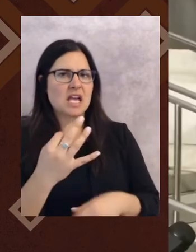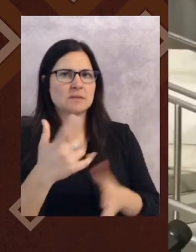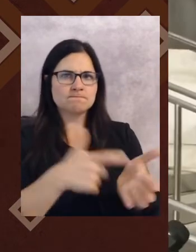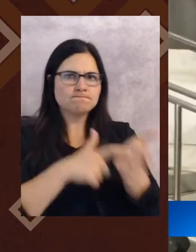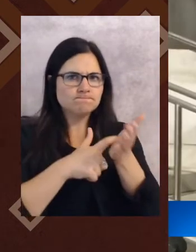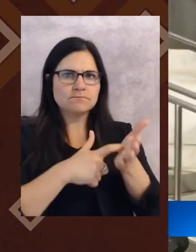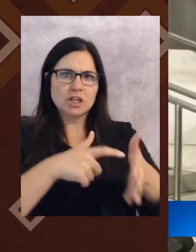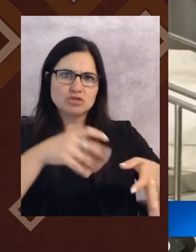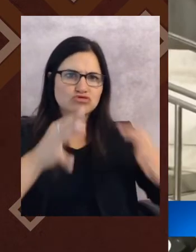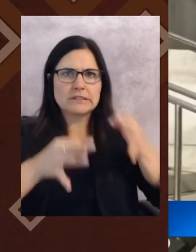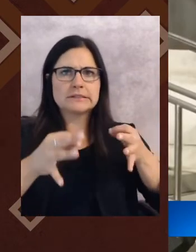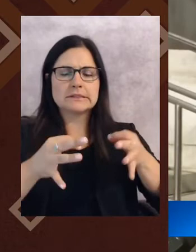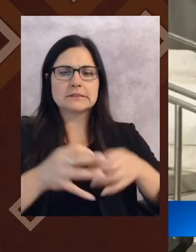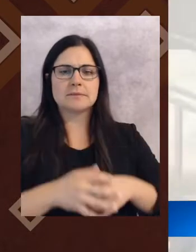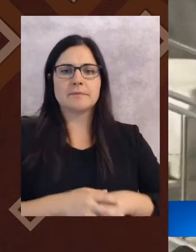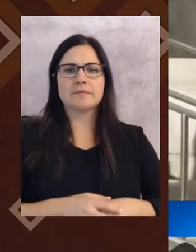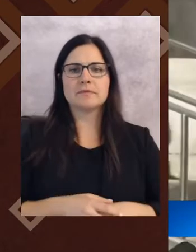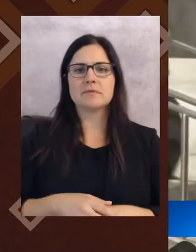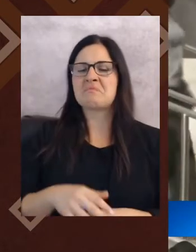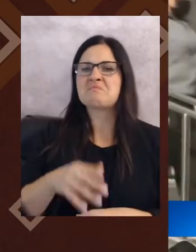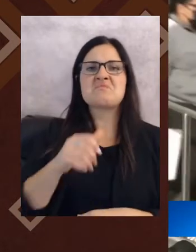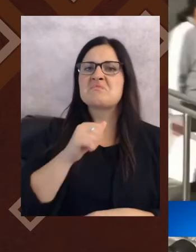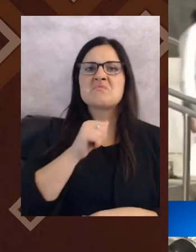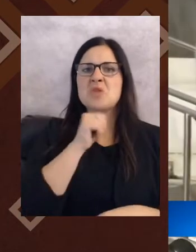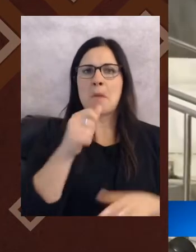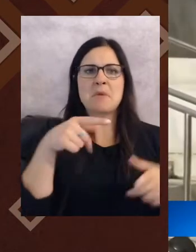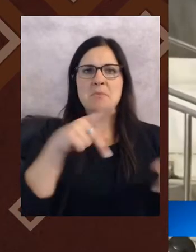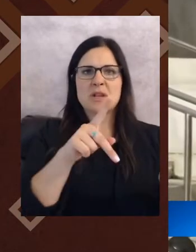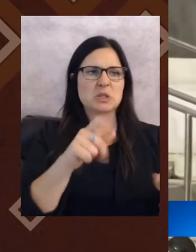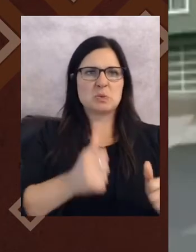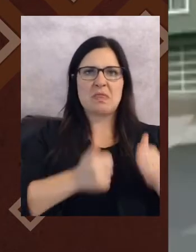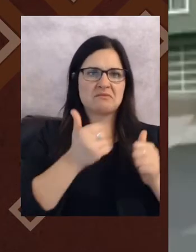This guy should not be allowed back on the street he should be charged with with murder.